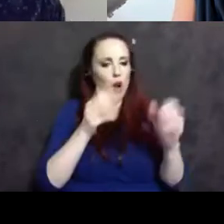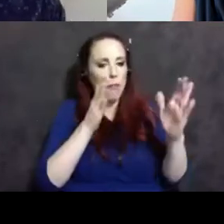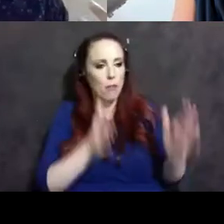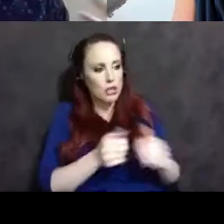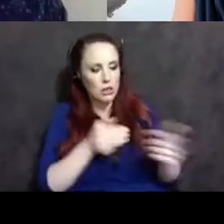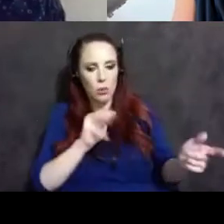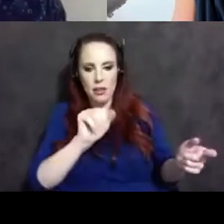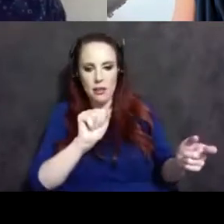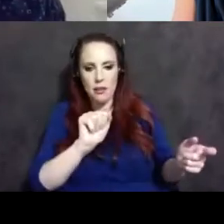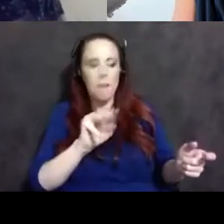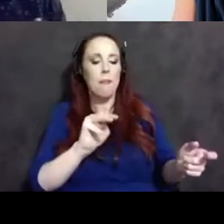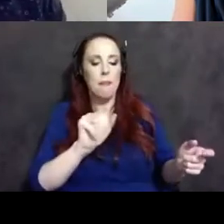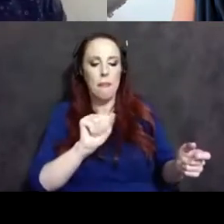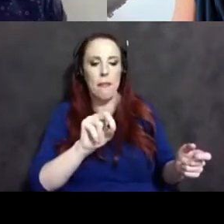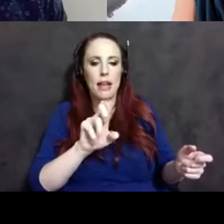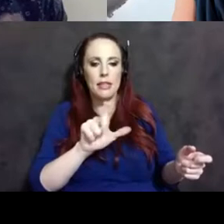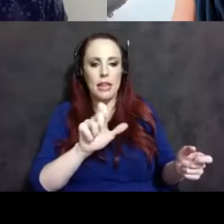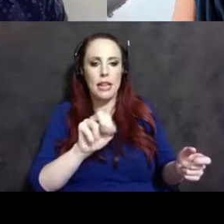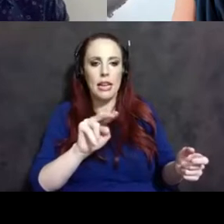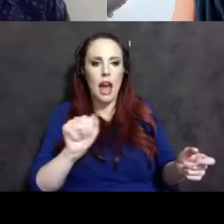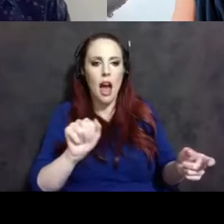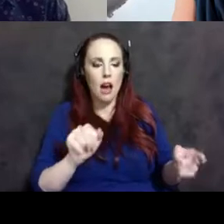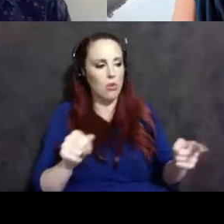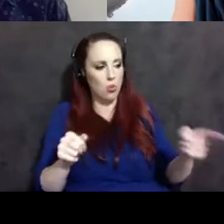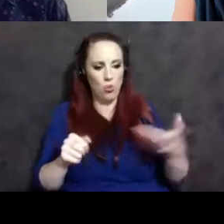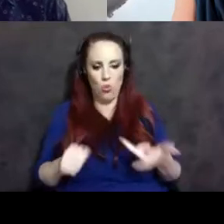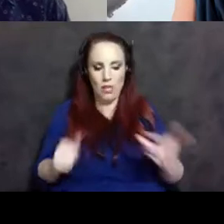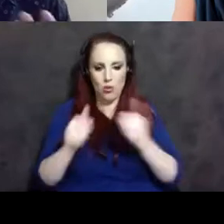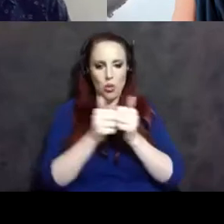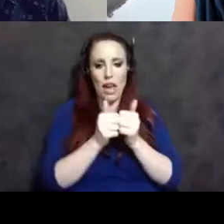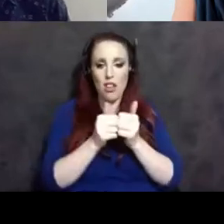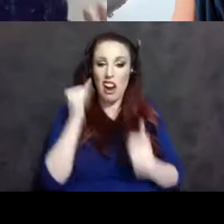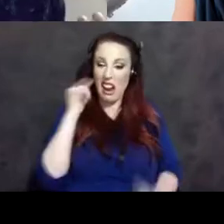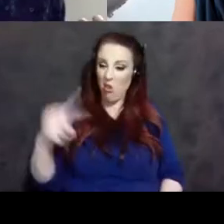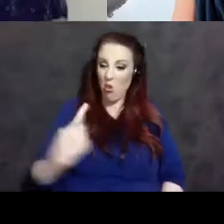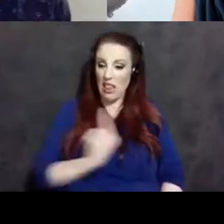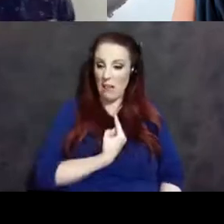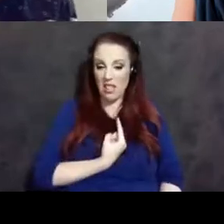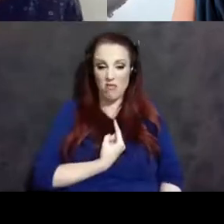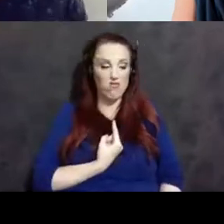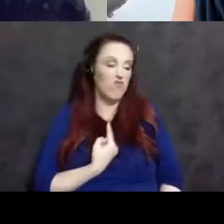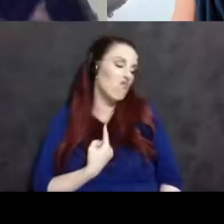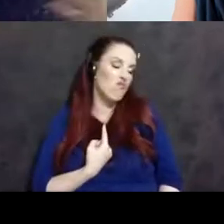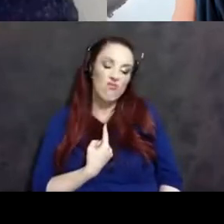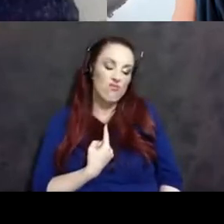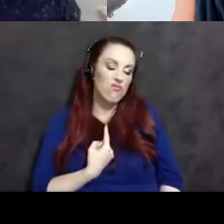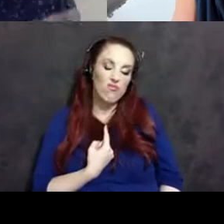We are together in this. And I would, like, myself on that panel, I would not have said as amazing things.